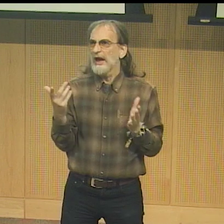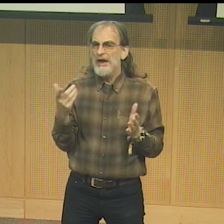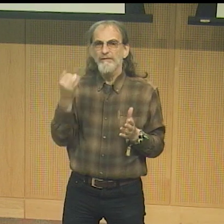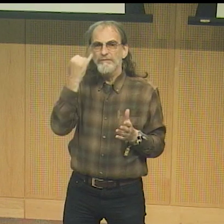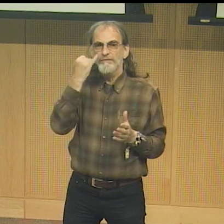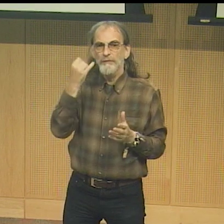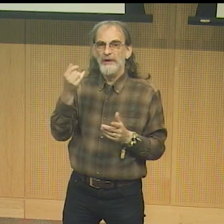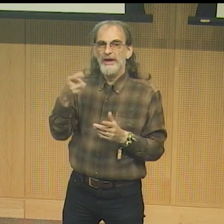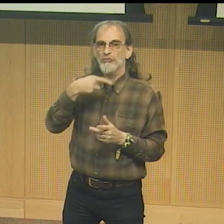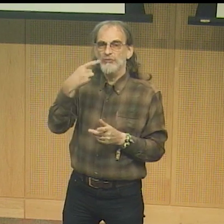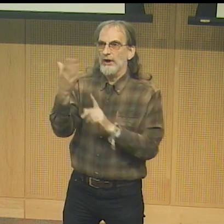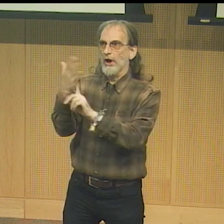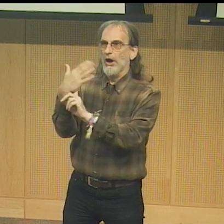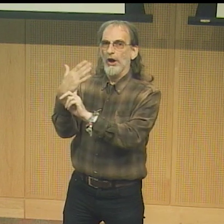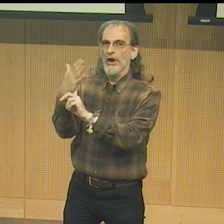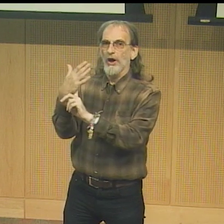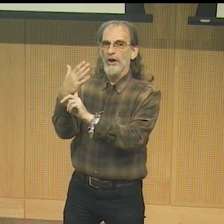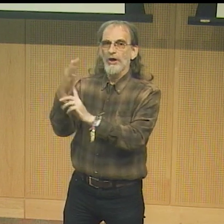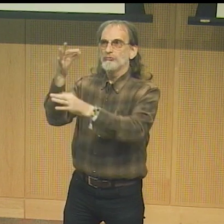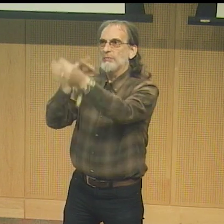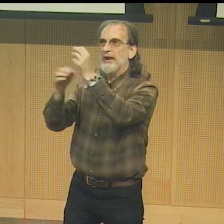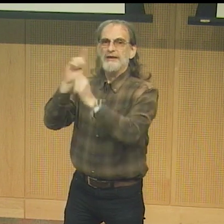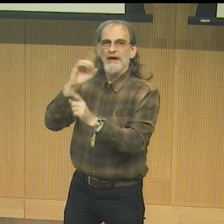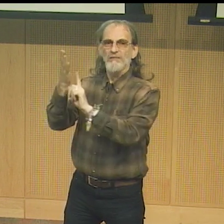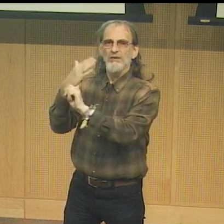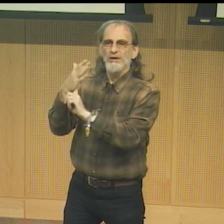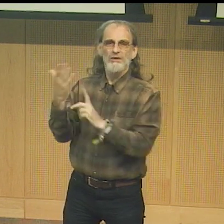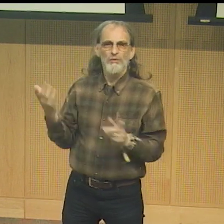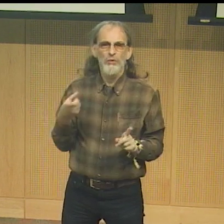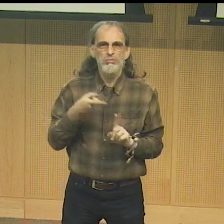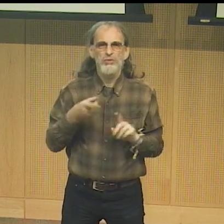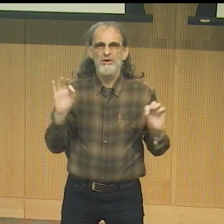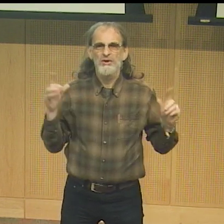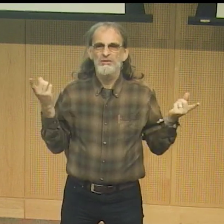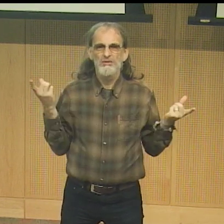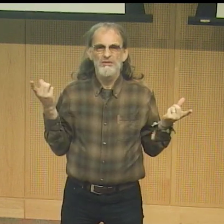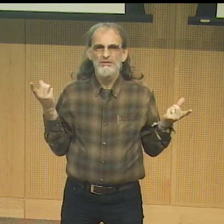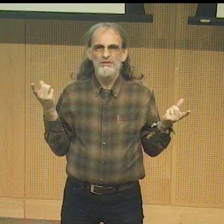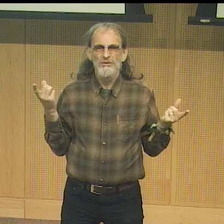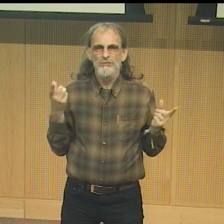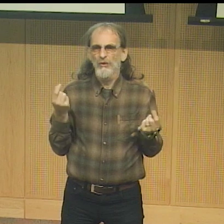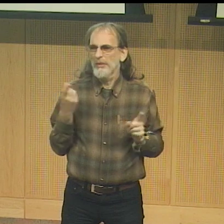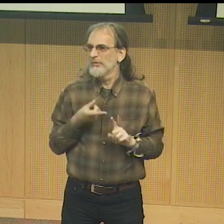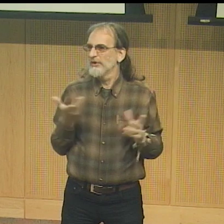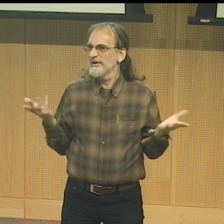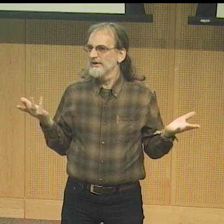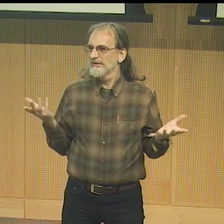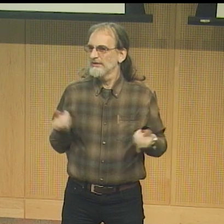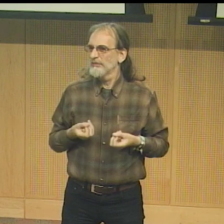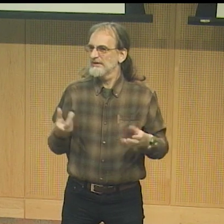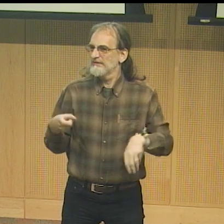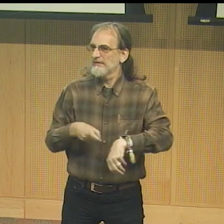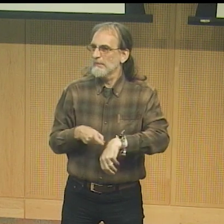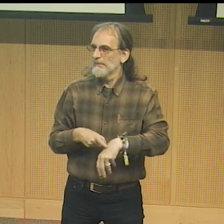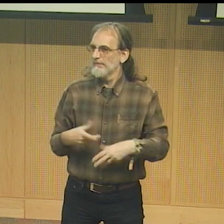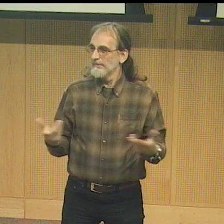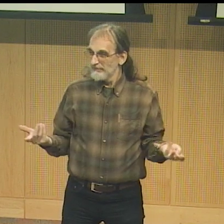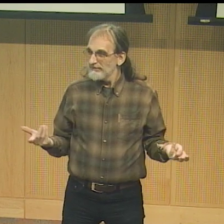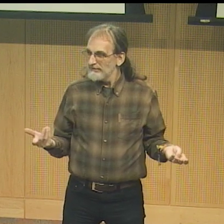We've experienced the problems and we've experienced the negative impacts of the hearing culture on us. And if we turn to our neighbors and our other